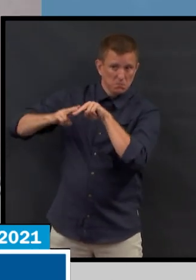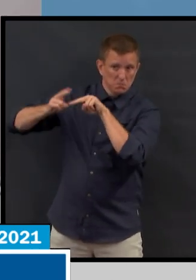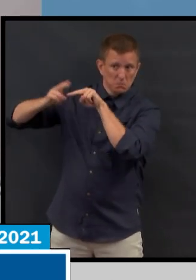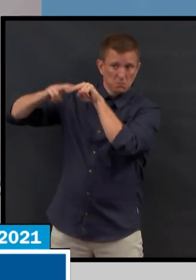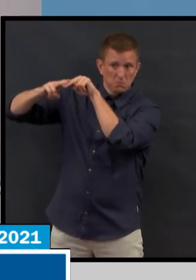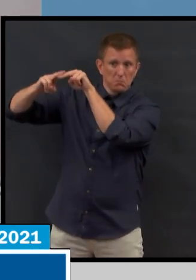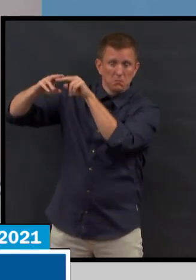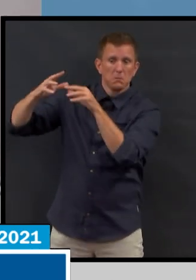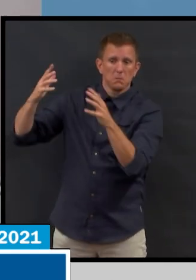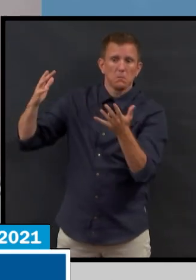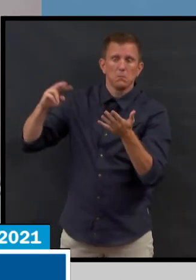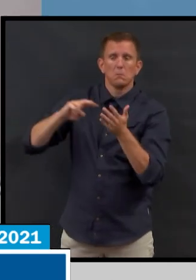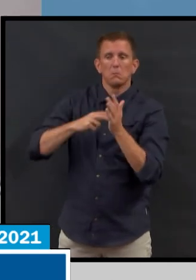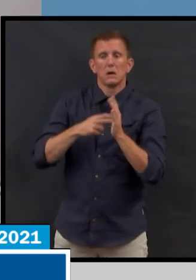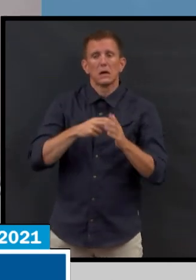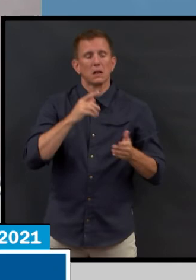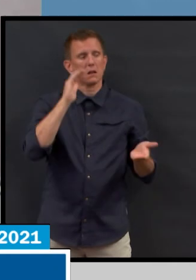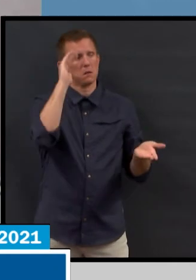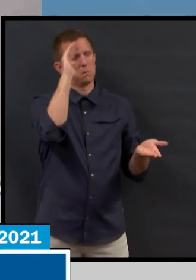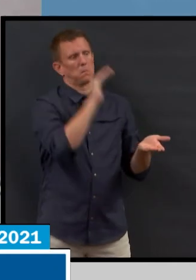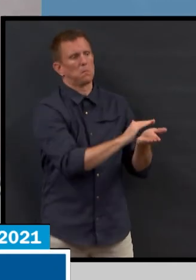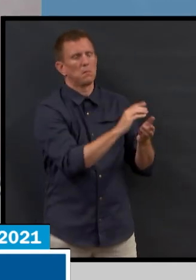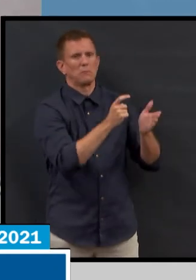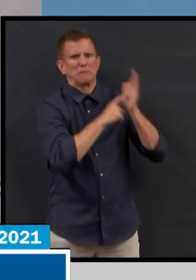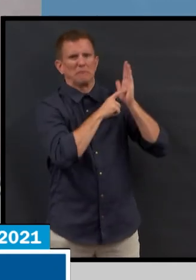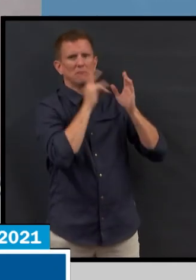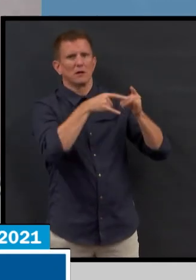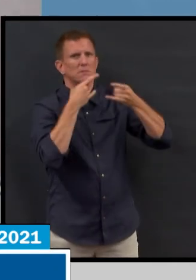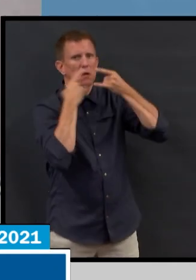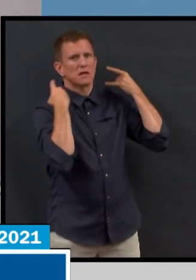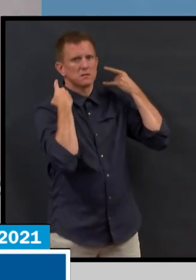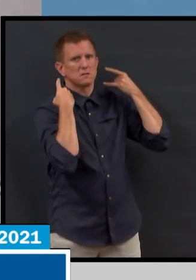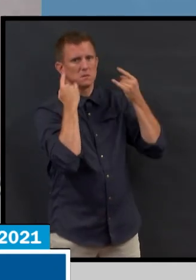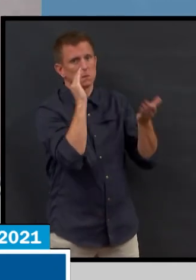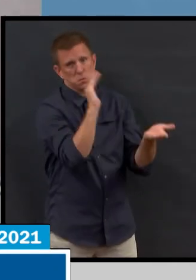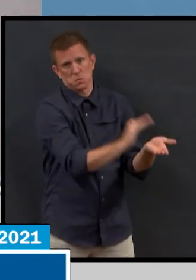one other thing i want to mention about uh the booster shots keep in mind that if you got